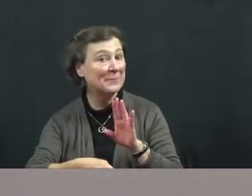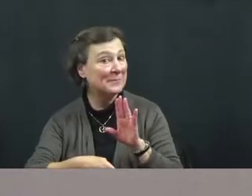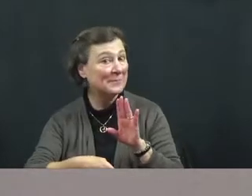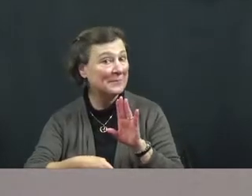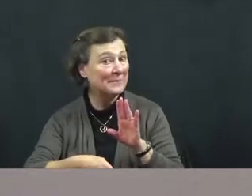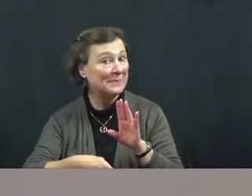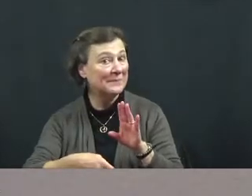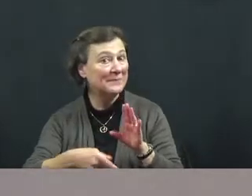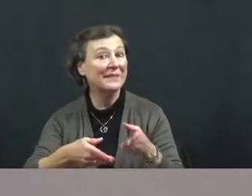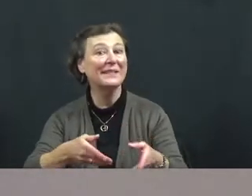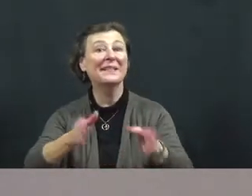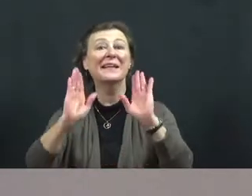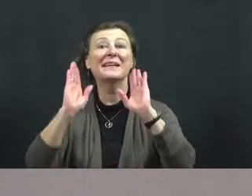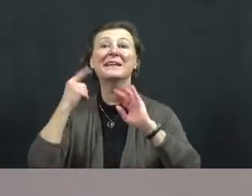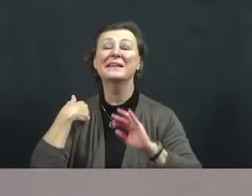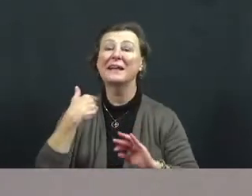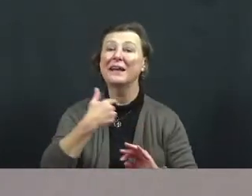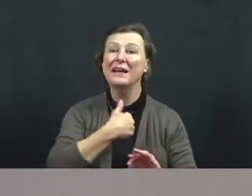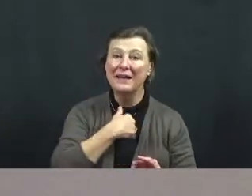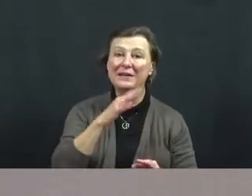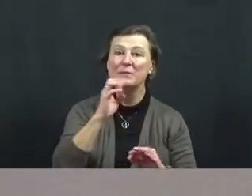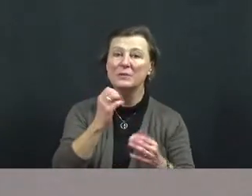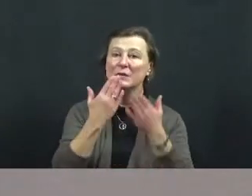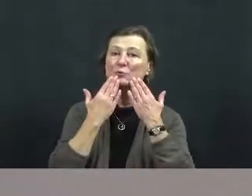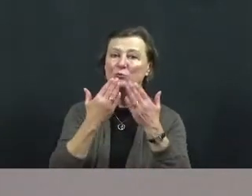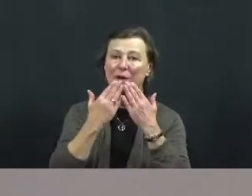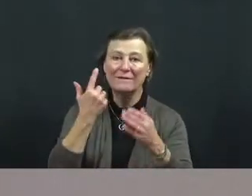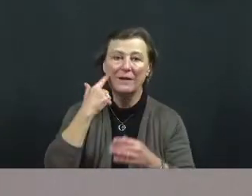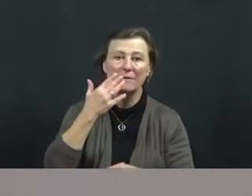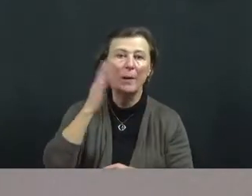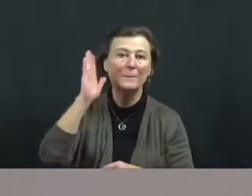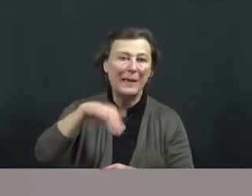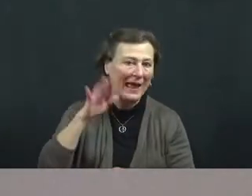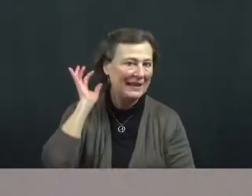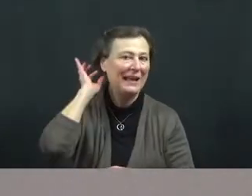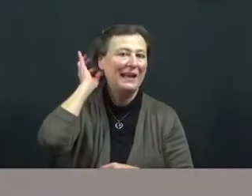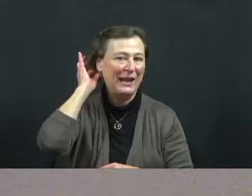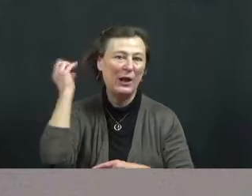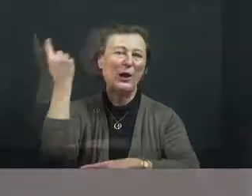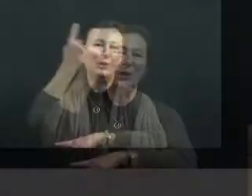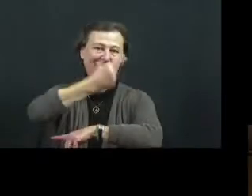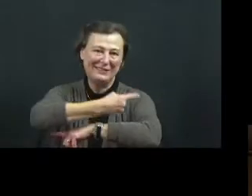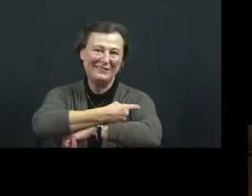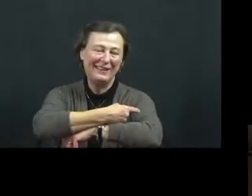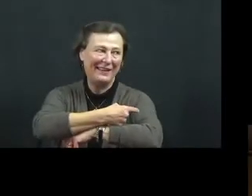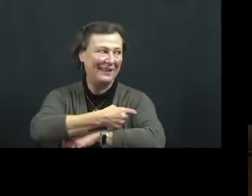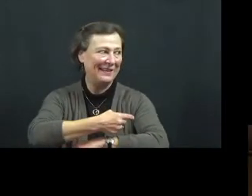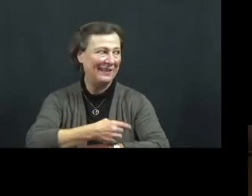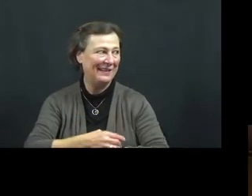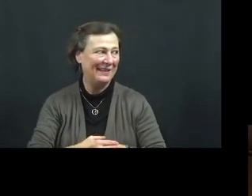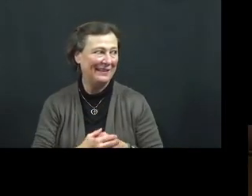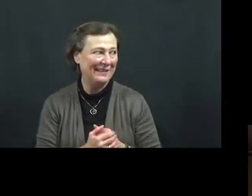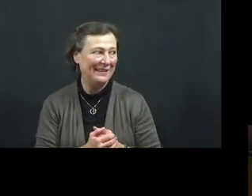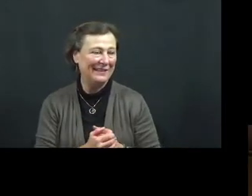Let us be grateful for bad hair days.